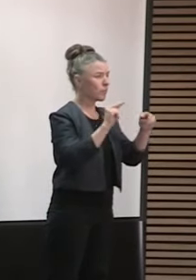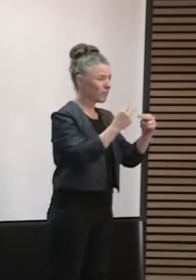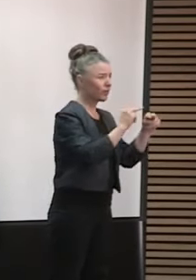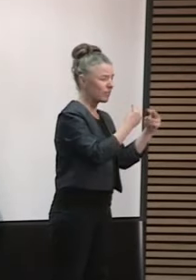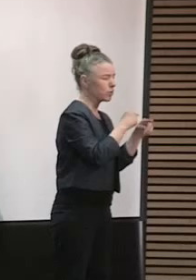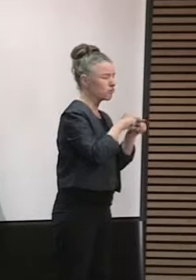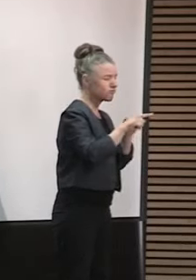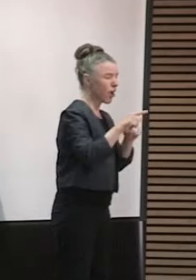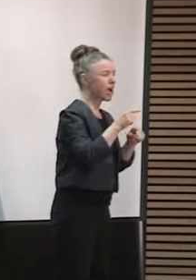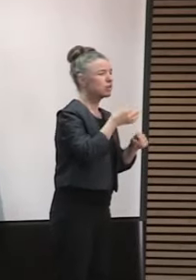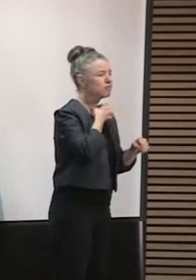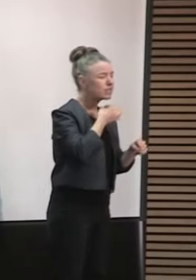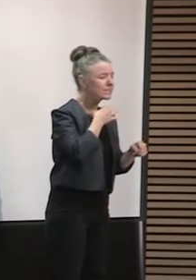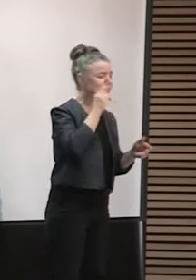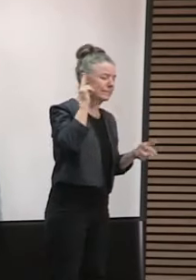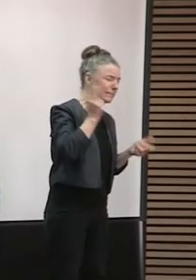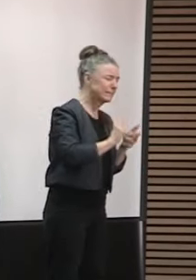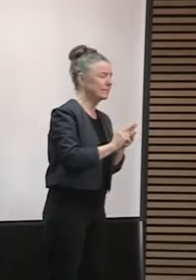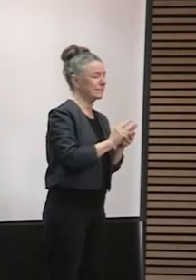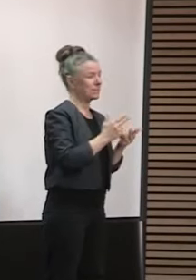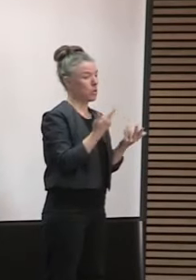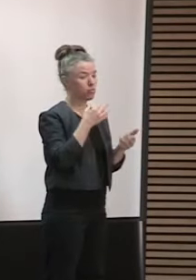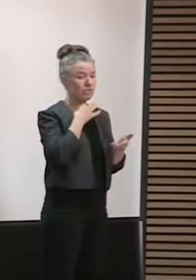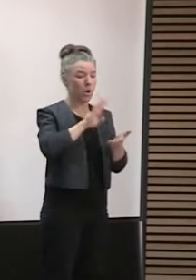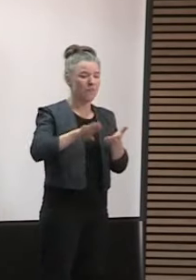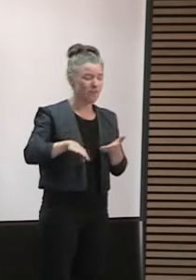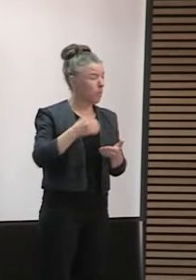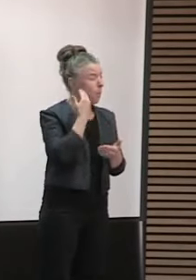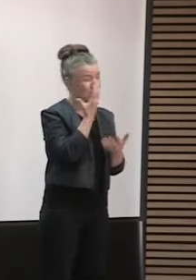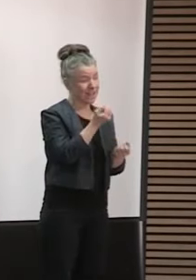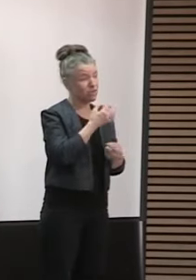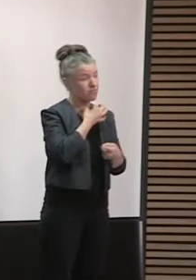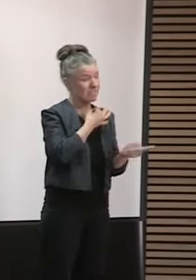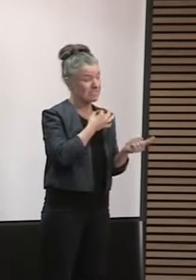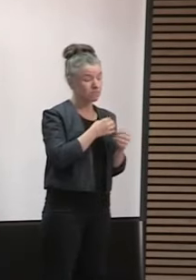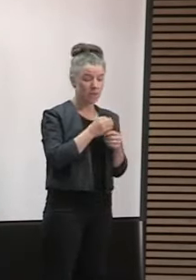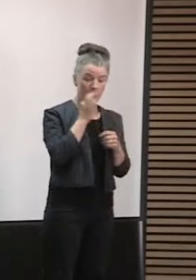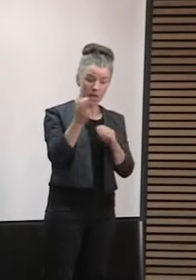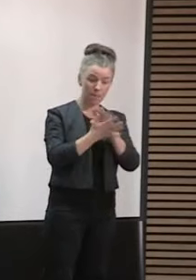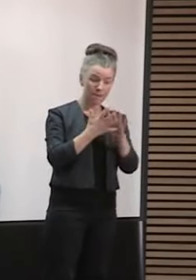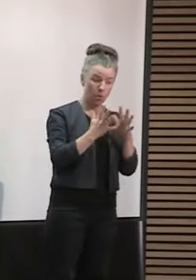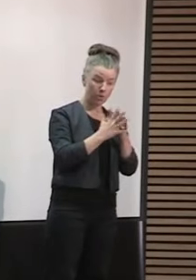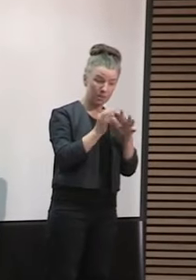in this building and so many of us will scan a lot of times in a day. A lot of people will